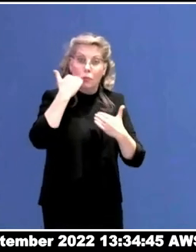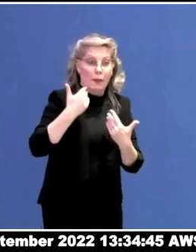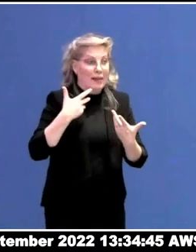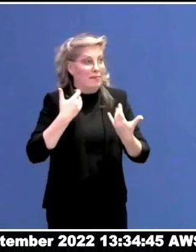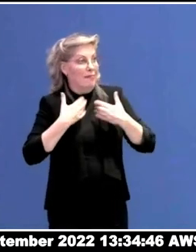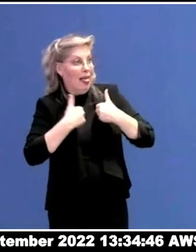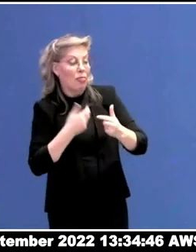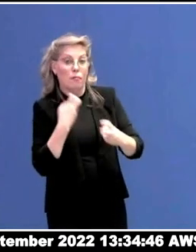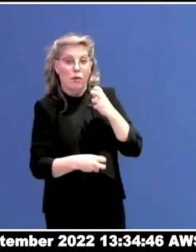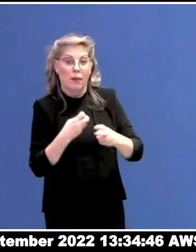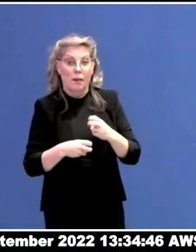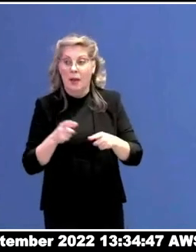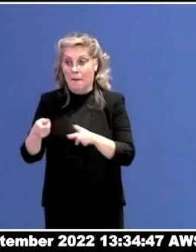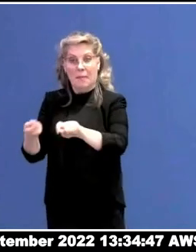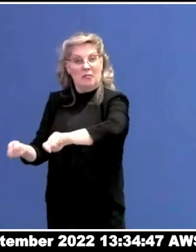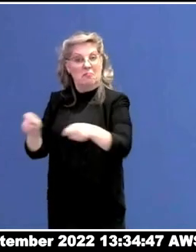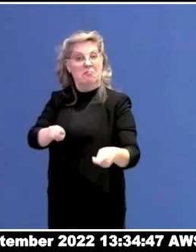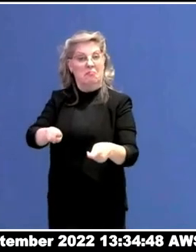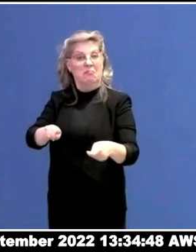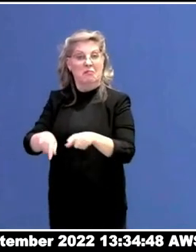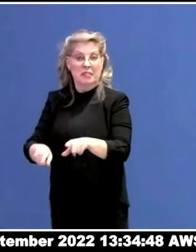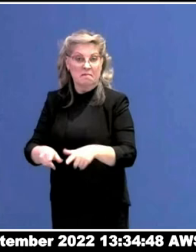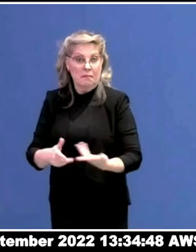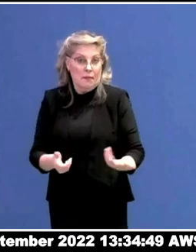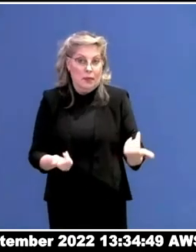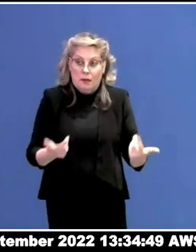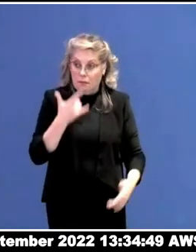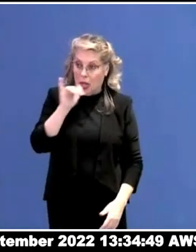So, the main prison, the remand reception prison, the Women's Correctional Centre, does